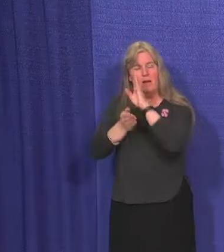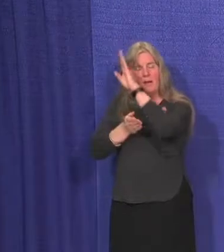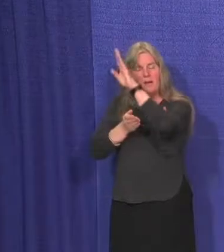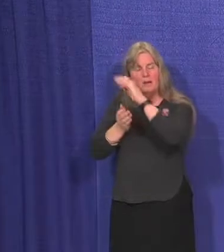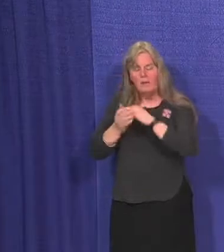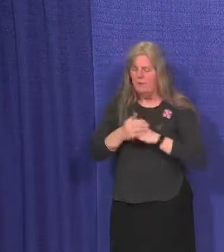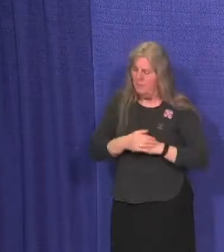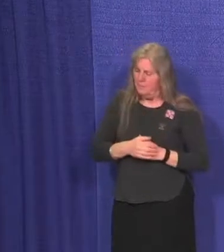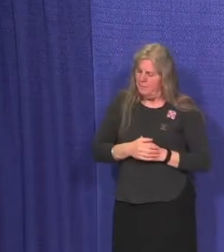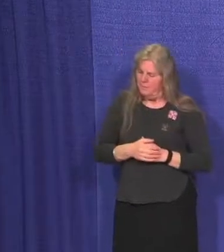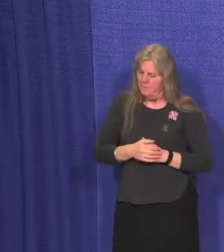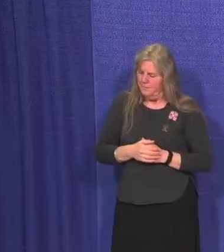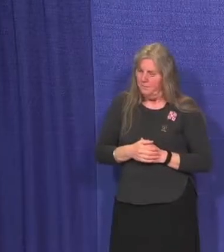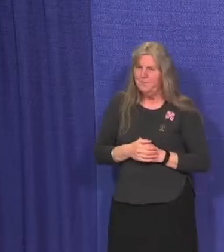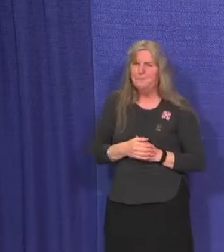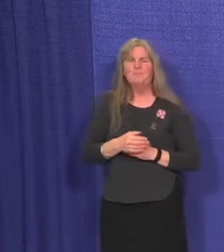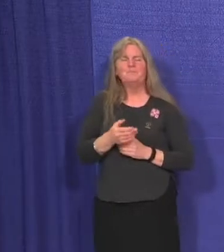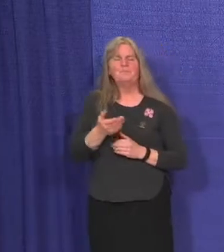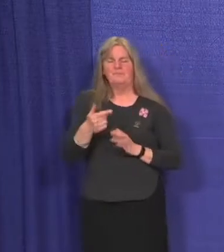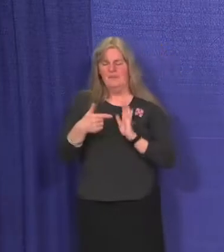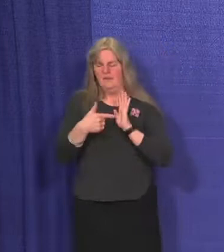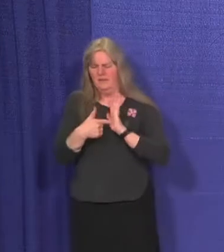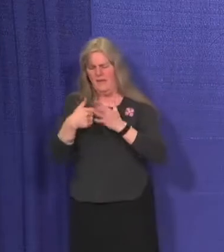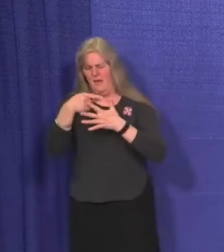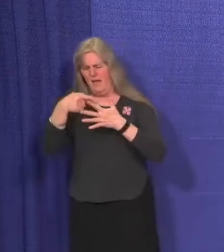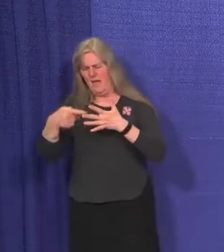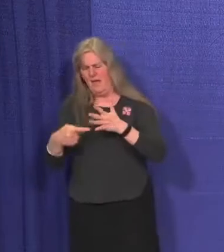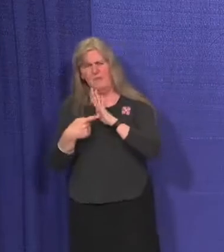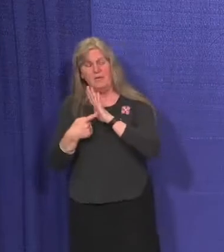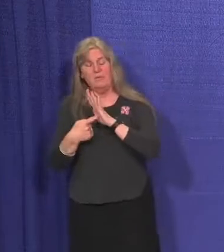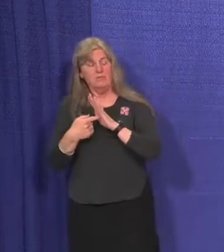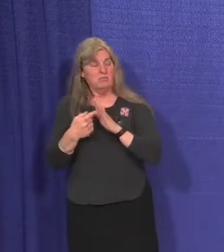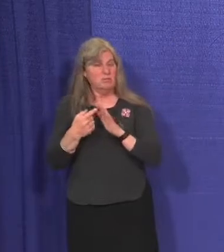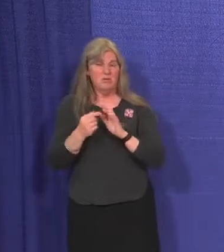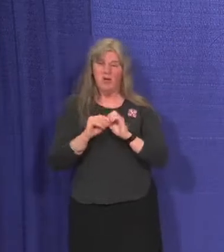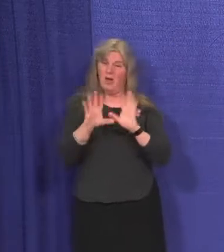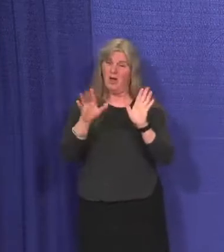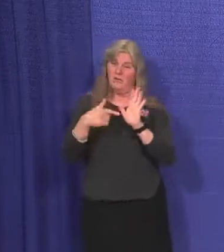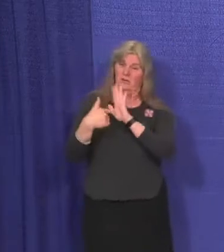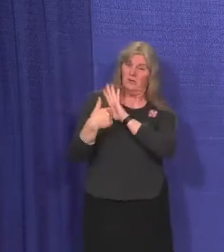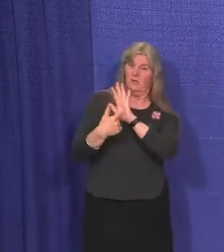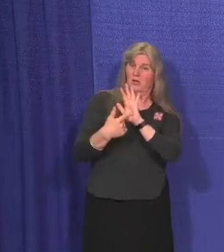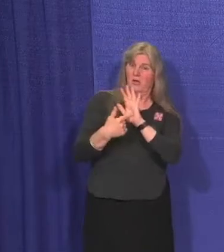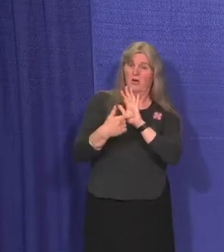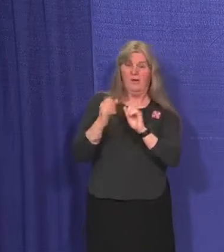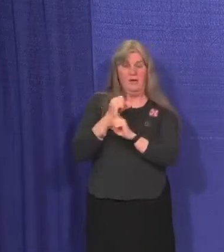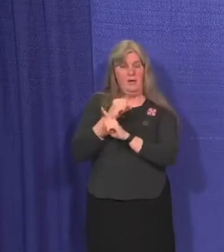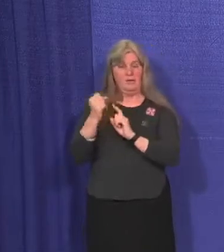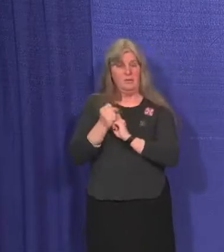COVID-19. Iqaluit, the only capital city